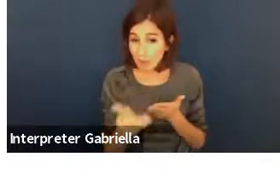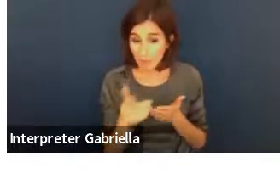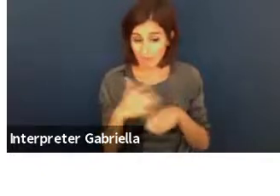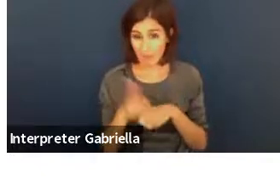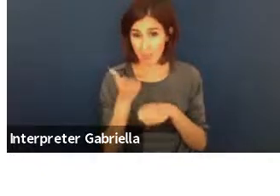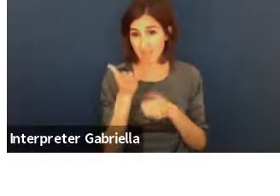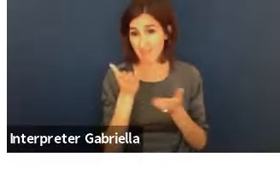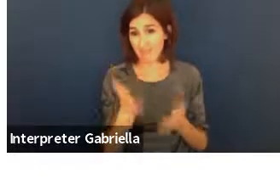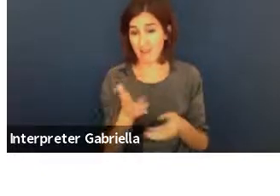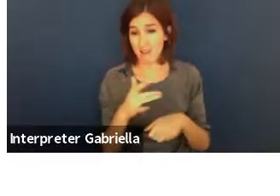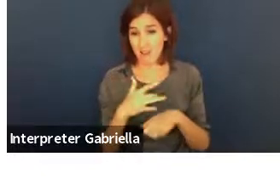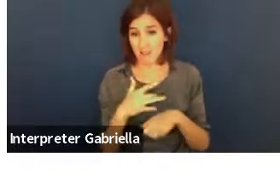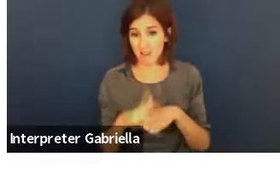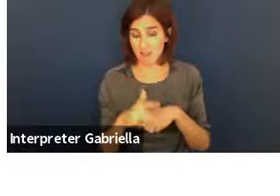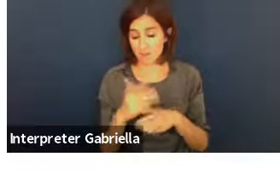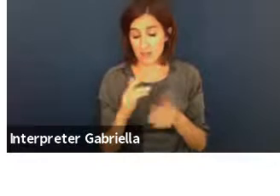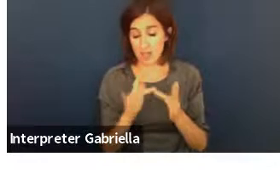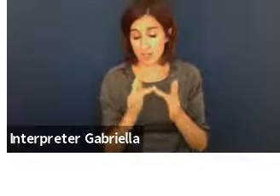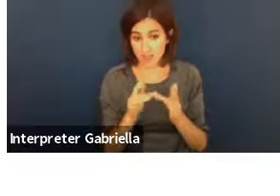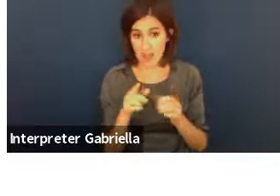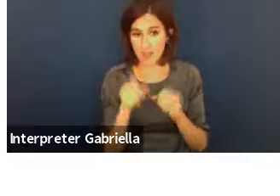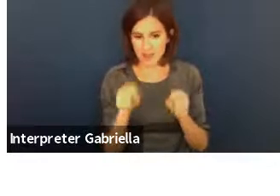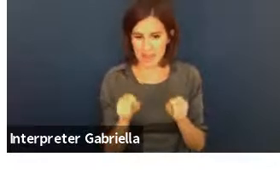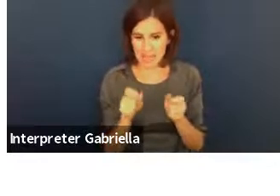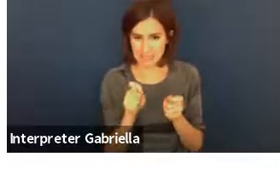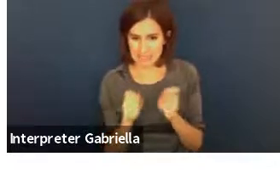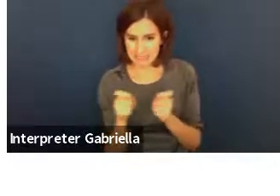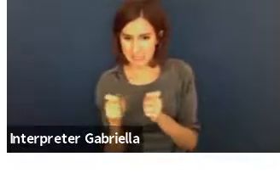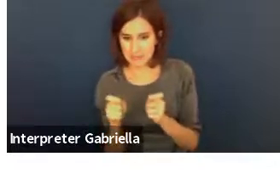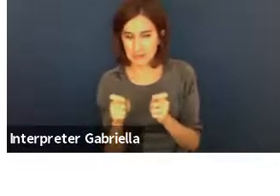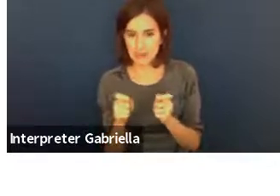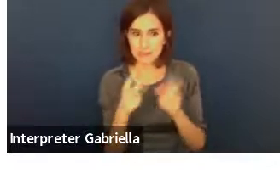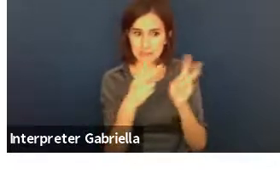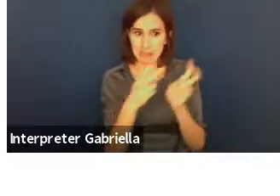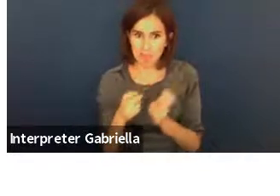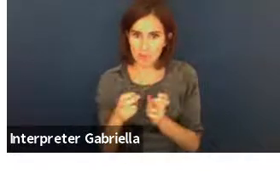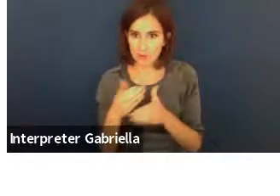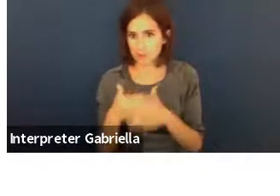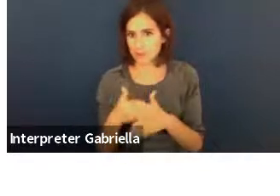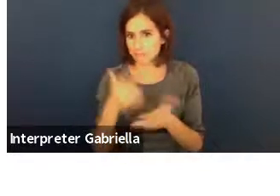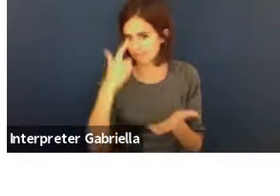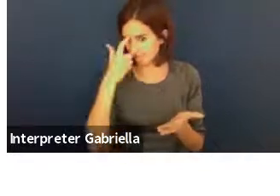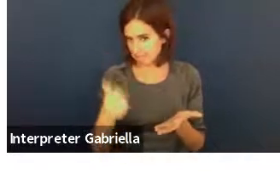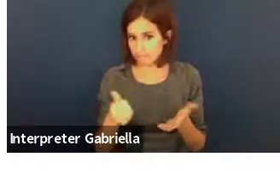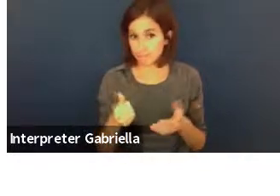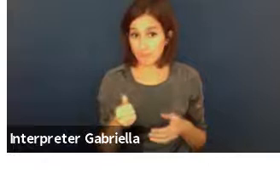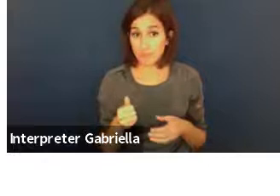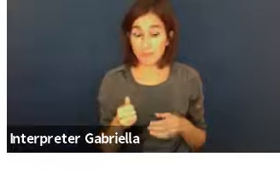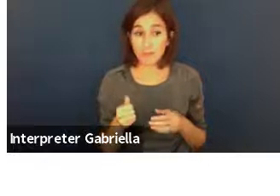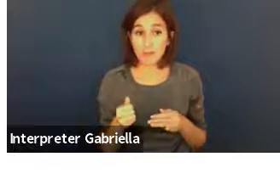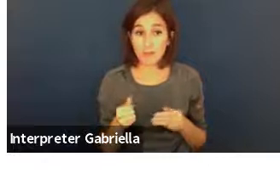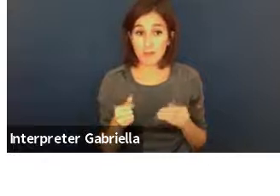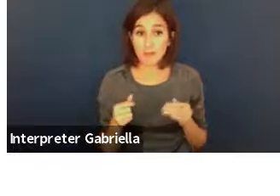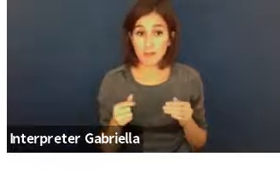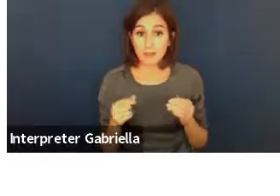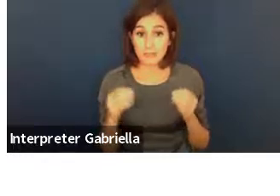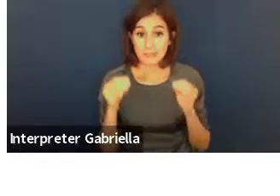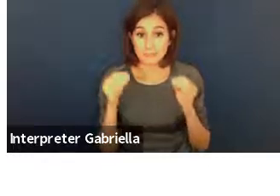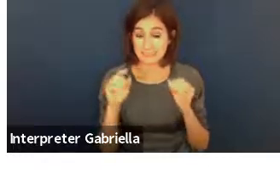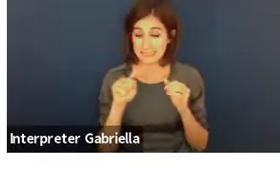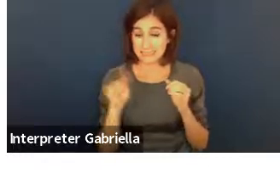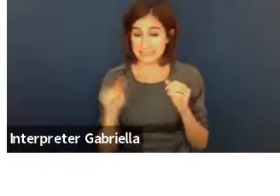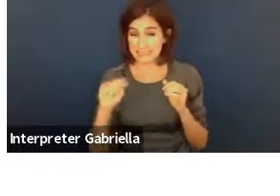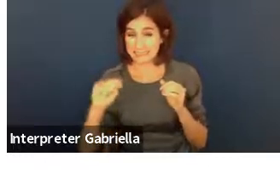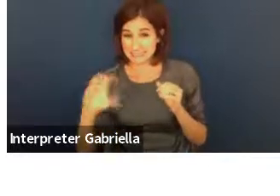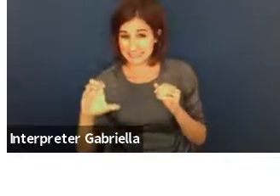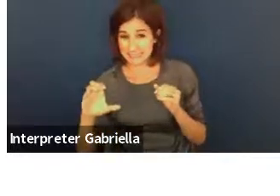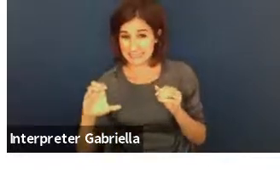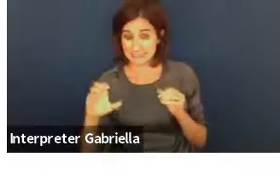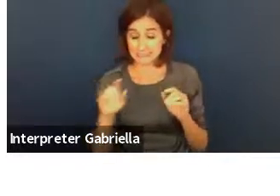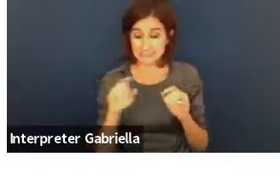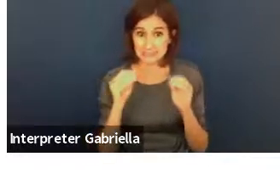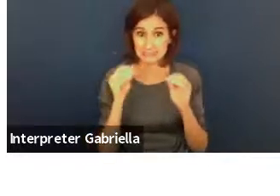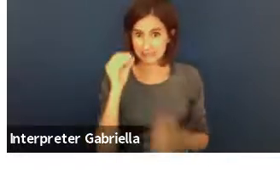Linda Kobashigawa: edits to them. You can download and share as much as you want zero textbook costs are. I say they're more of what the library can offer you. So there's still like copyright